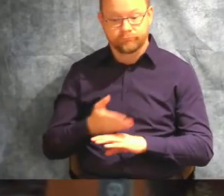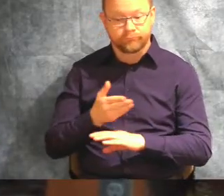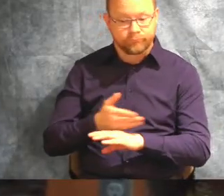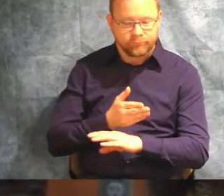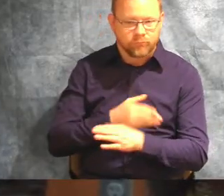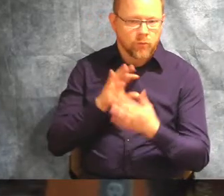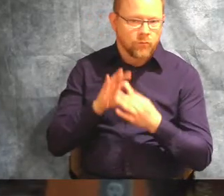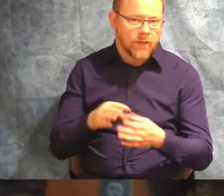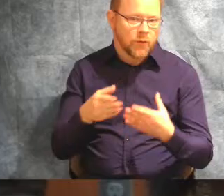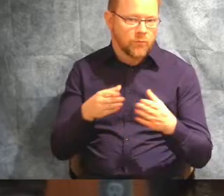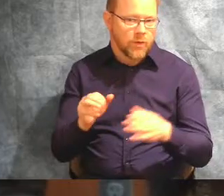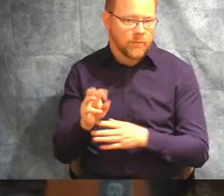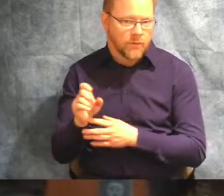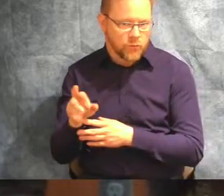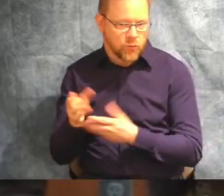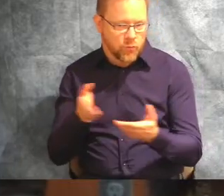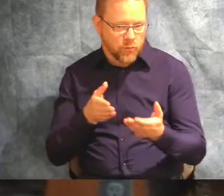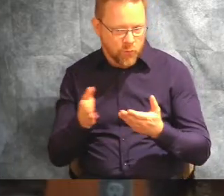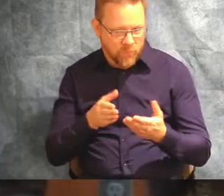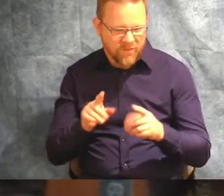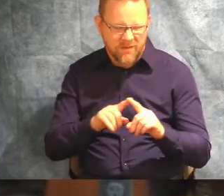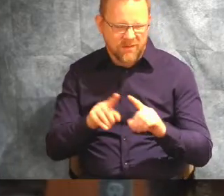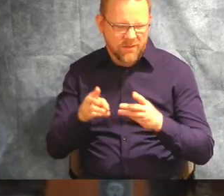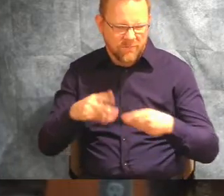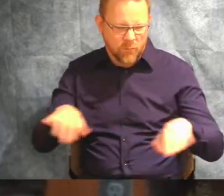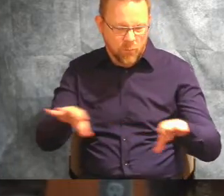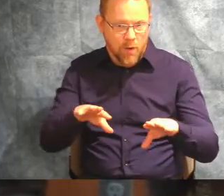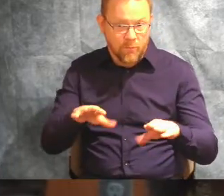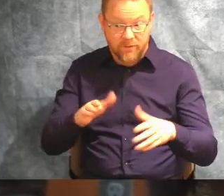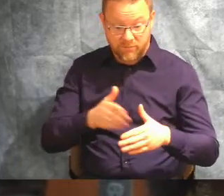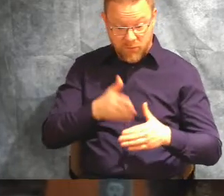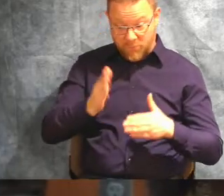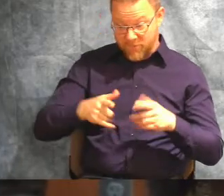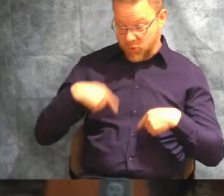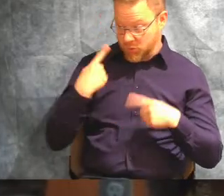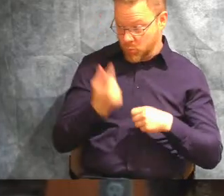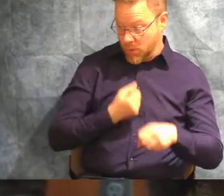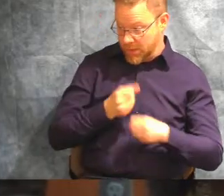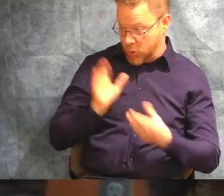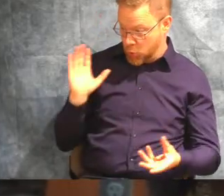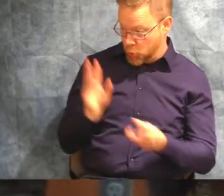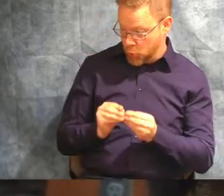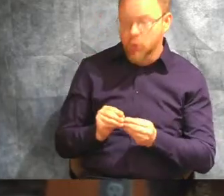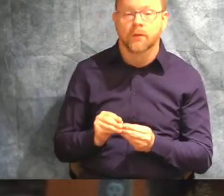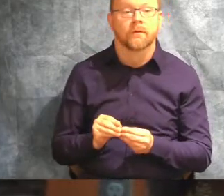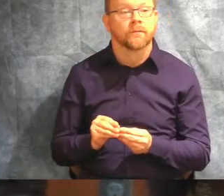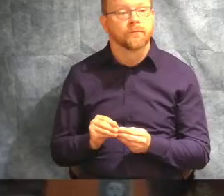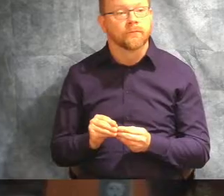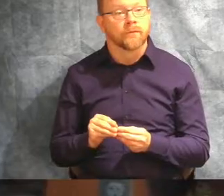to unseured properties that have been completed over the last year. the owners of 21 properties